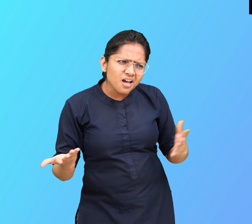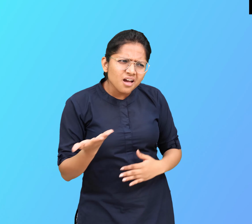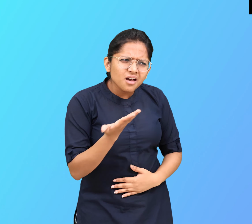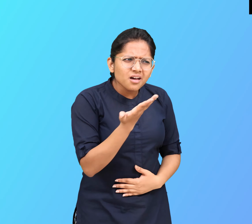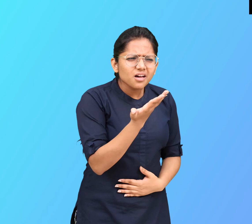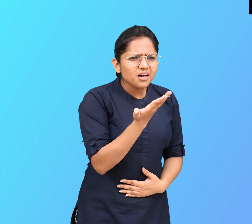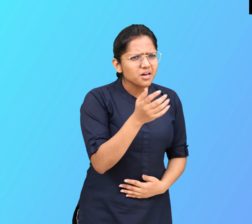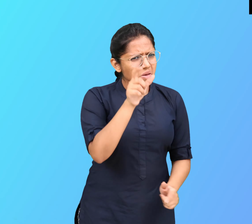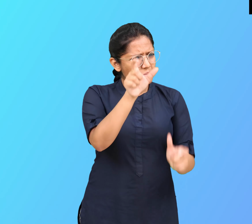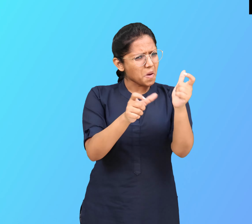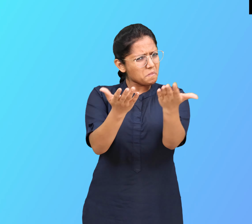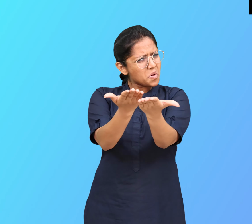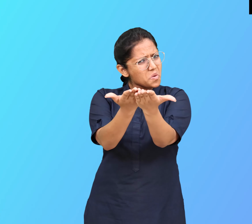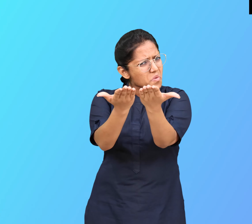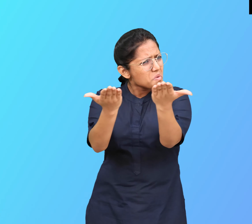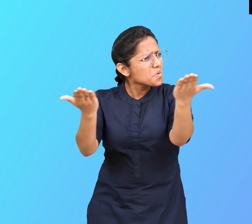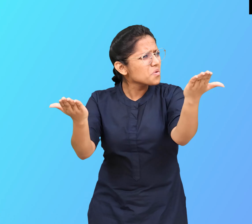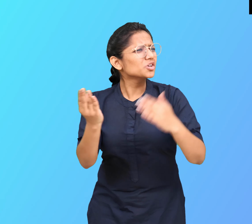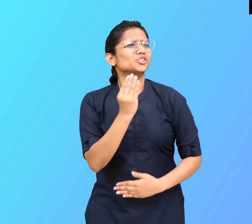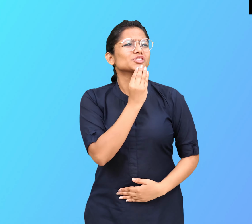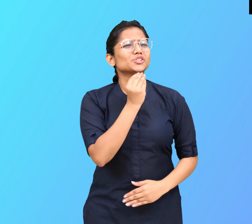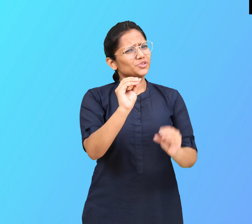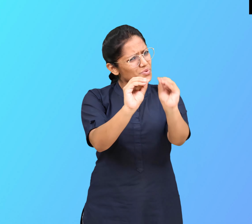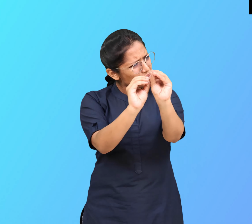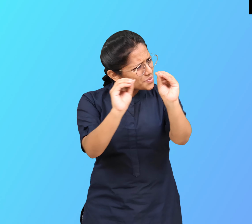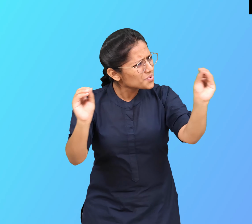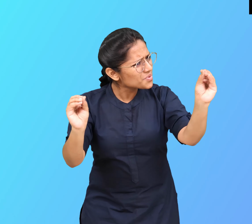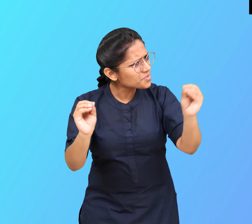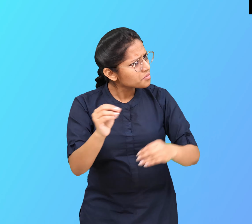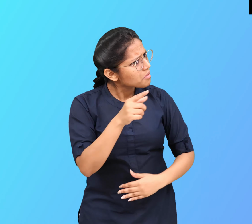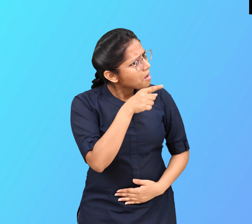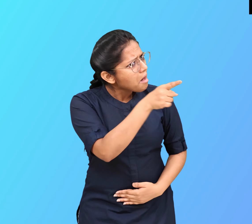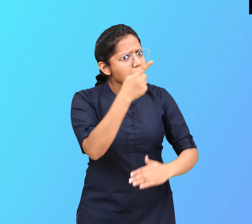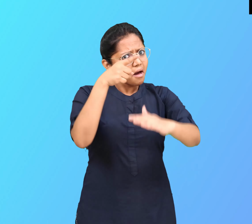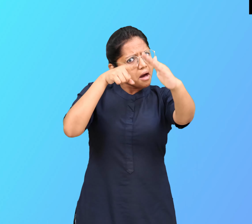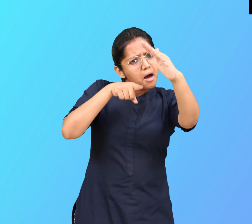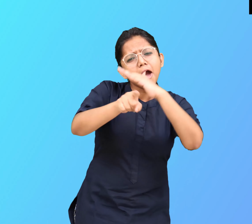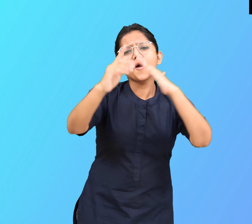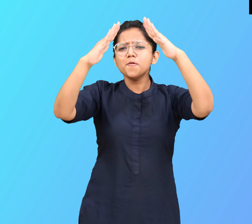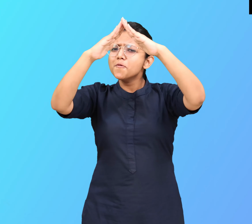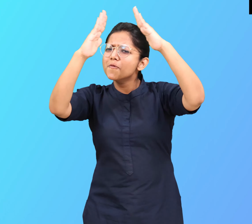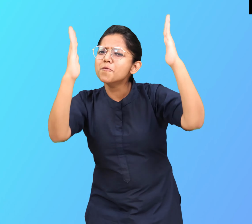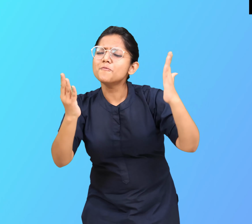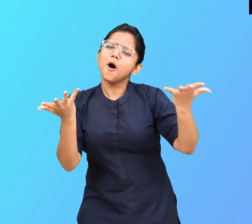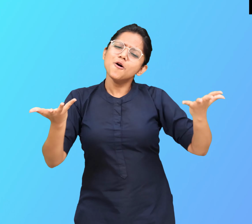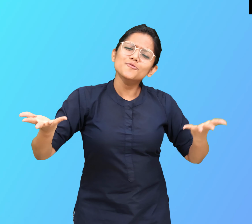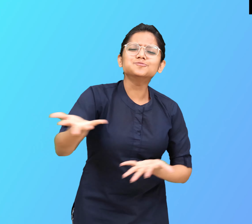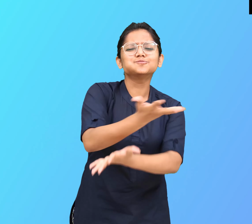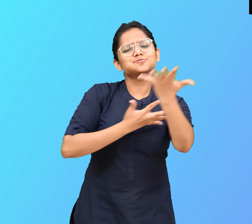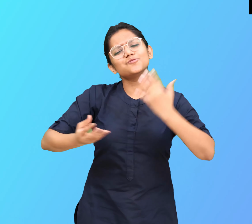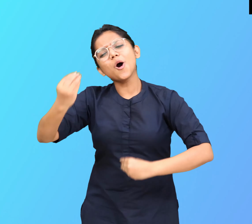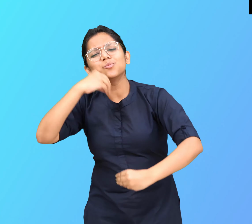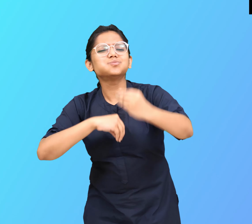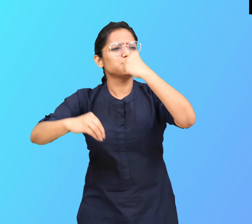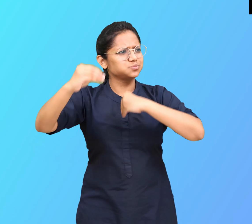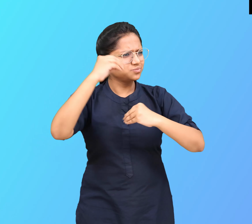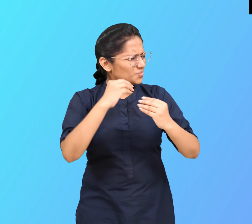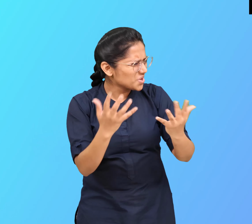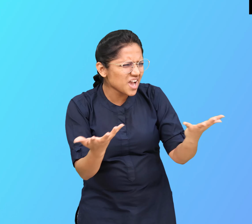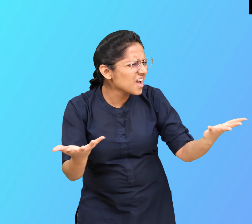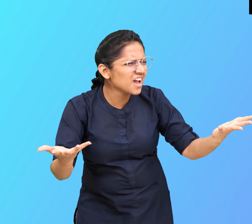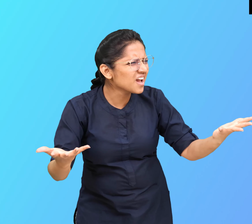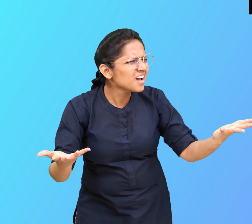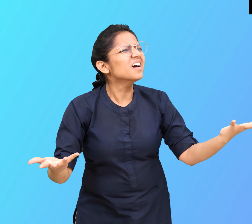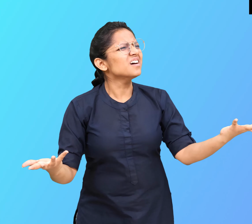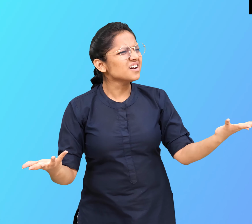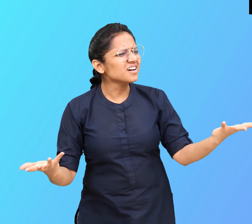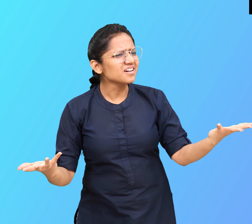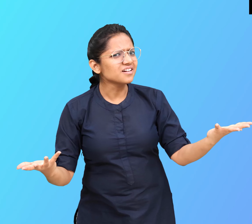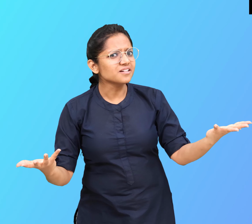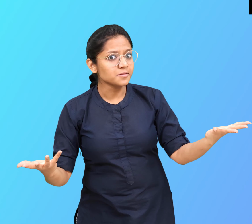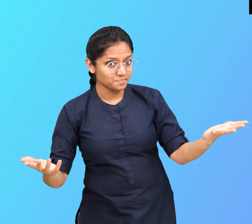They said, “You went into the homes of non-Jews and even ate with them!”